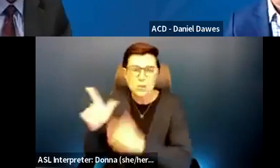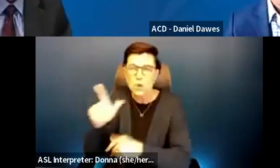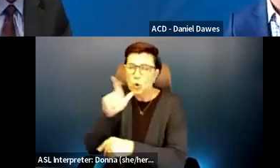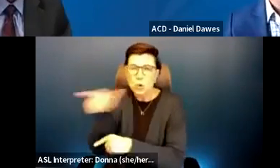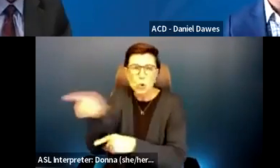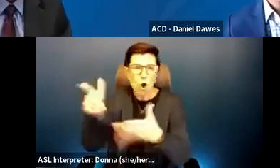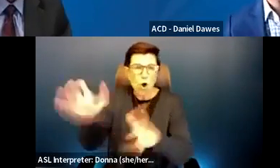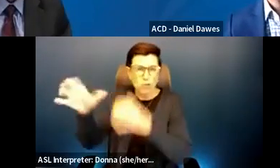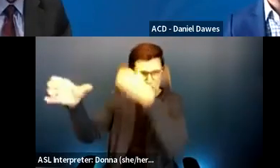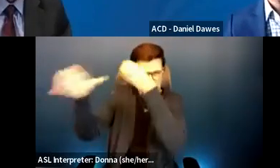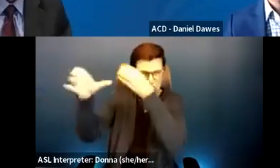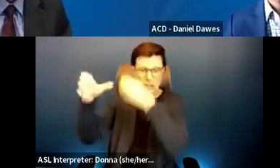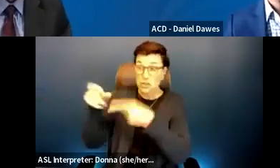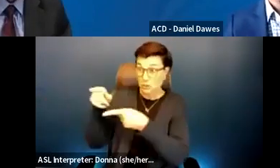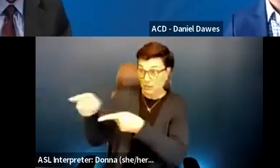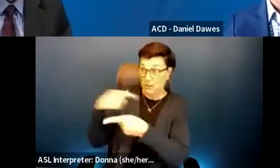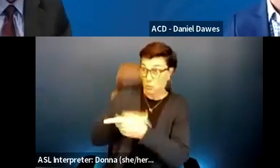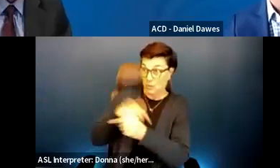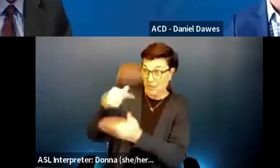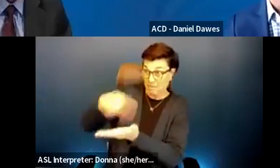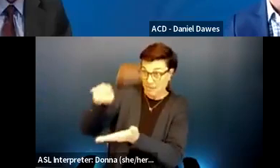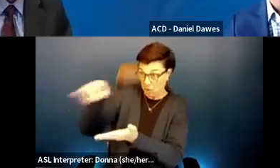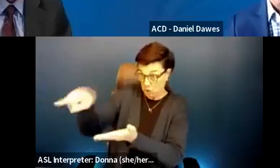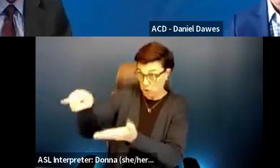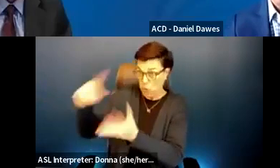So through both the work plans that are being established